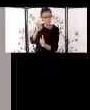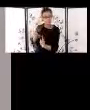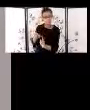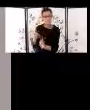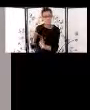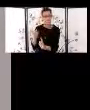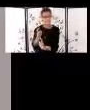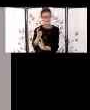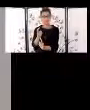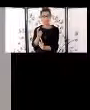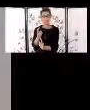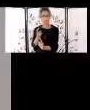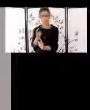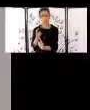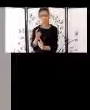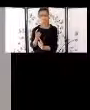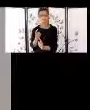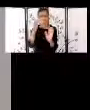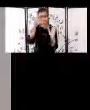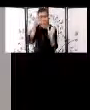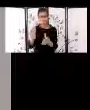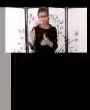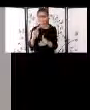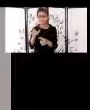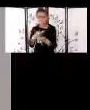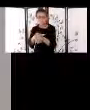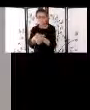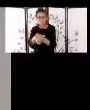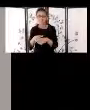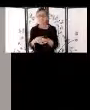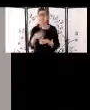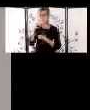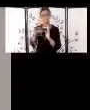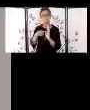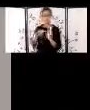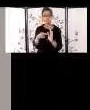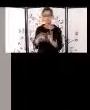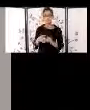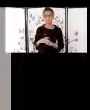Some examples: “Is my budget clear and broken down enough?”, “Have I included sufficient